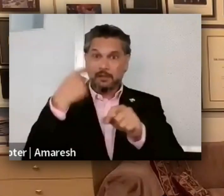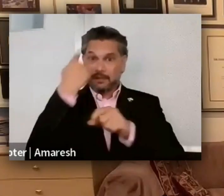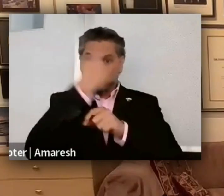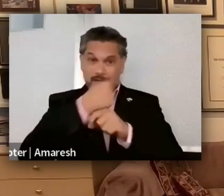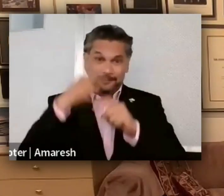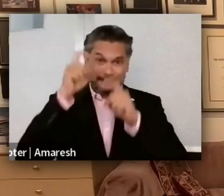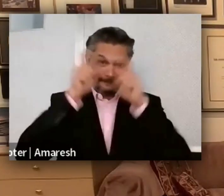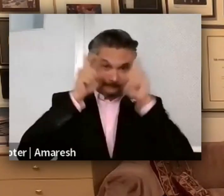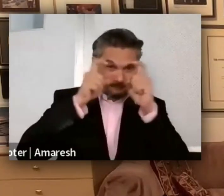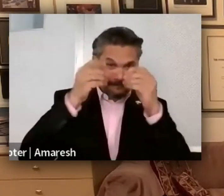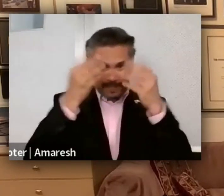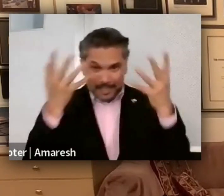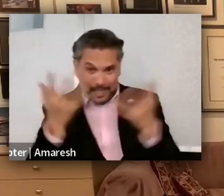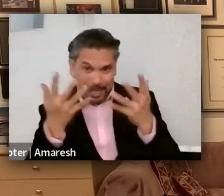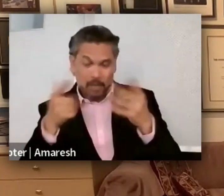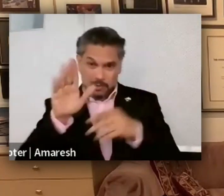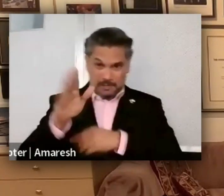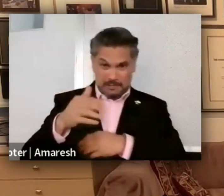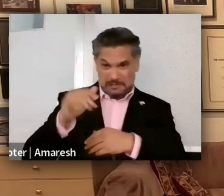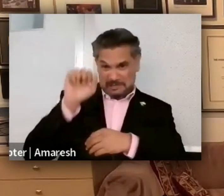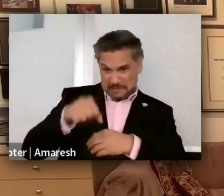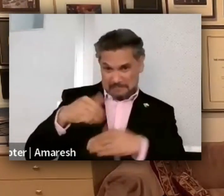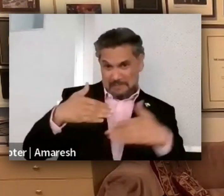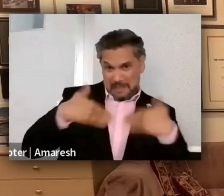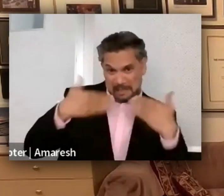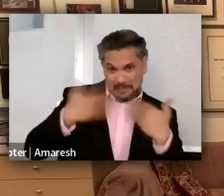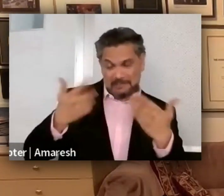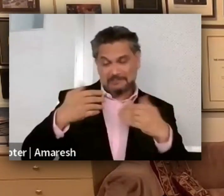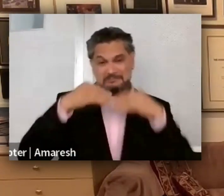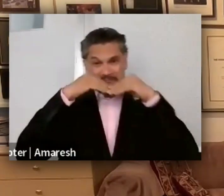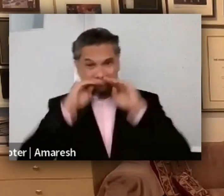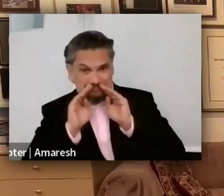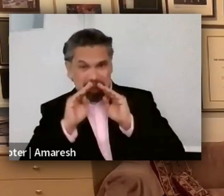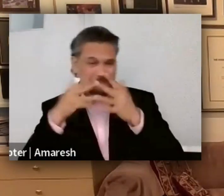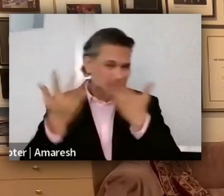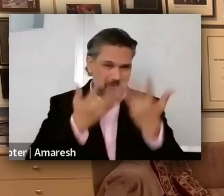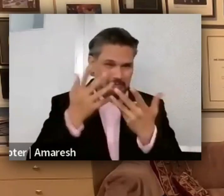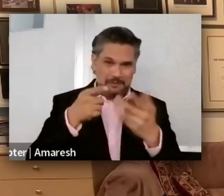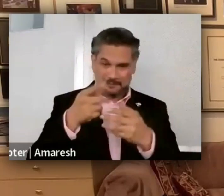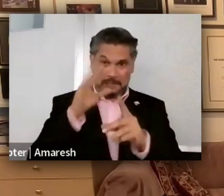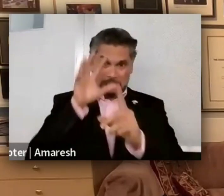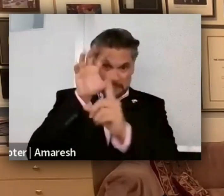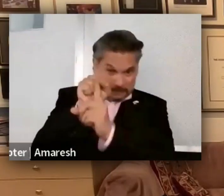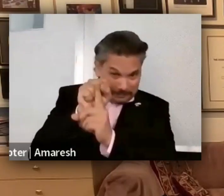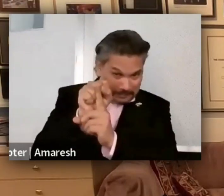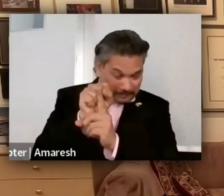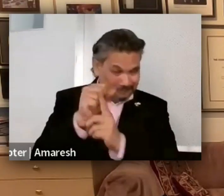And even people have trouble, even sighted people have trouble with detecting sentiment.